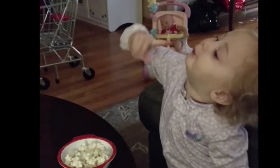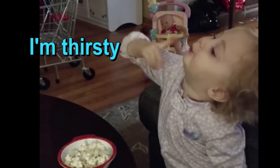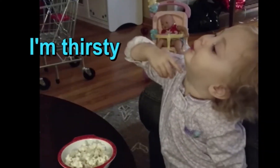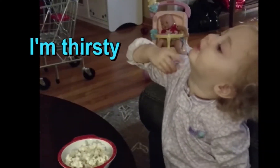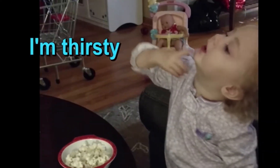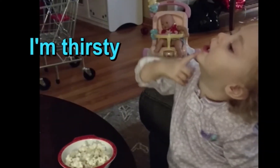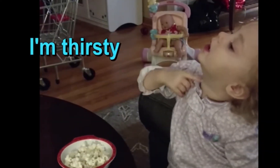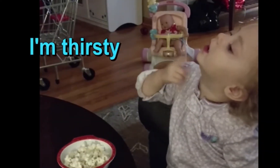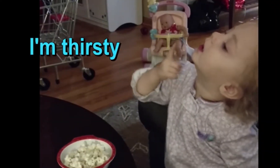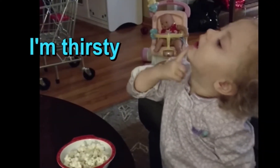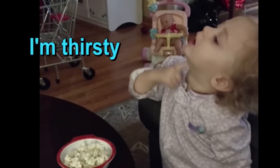I'm thirsty.